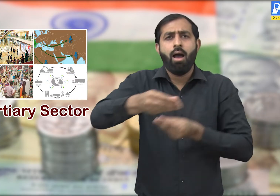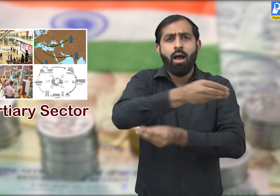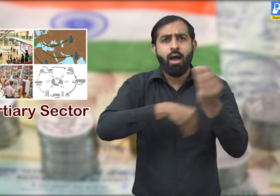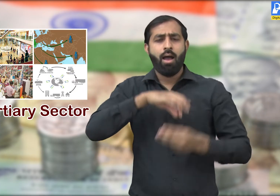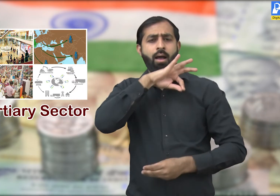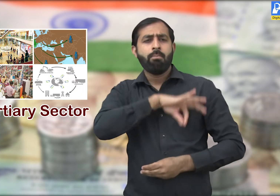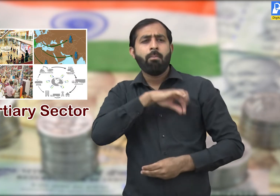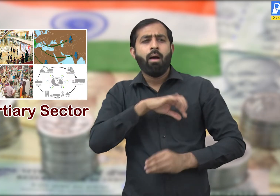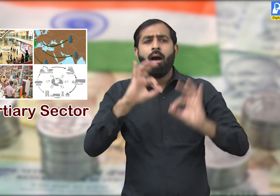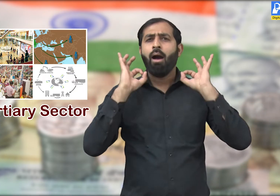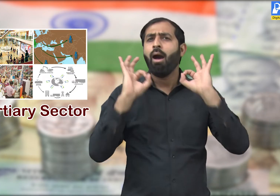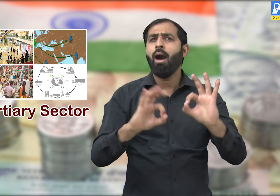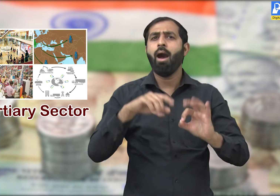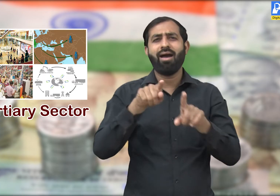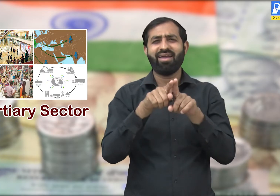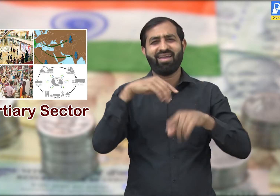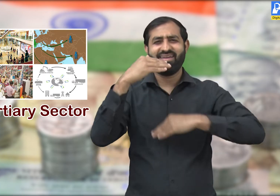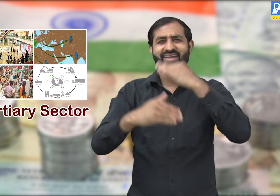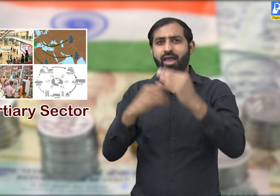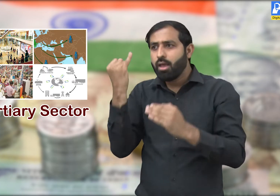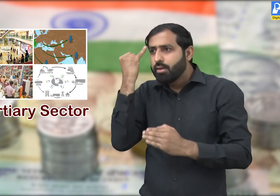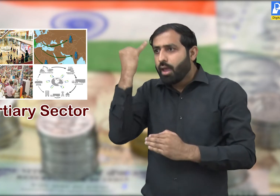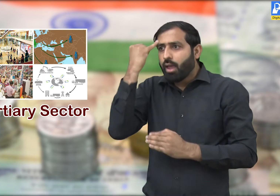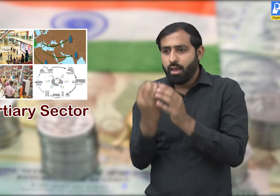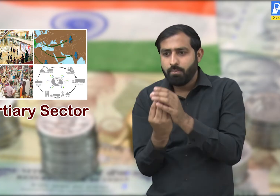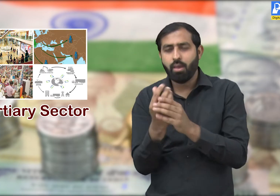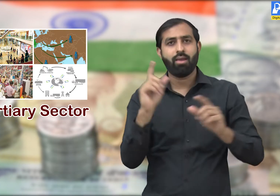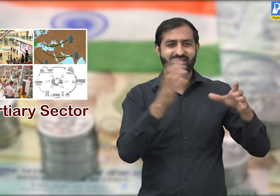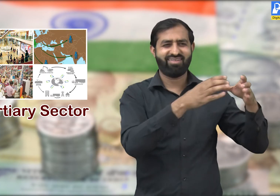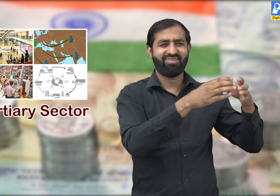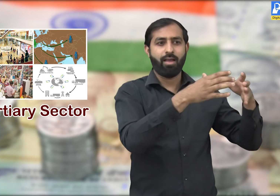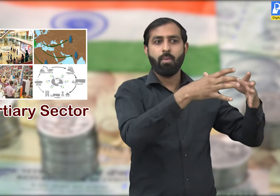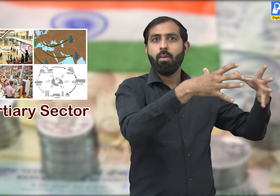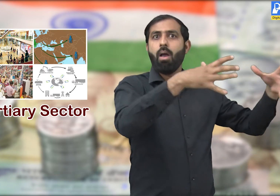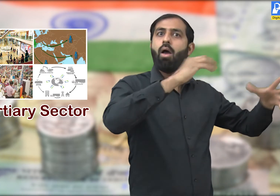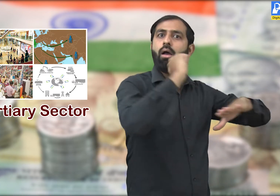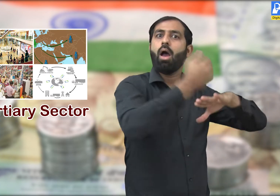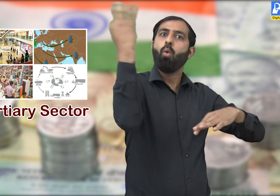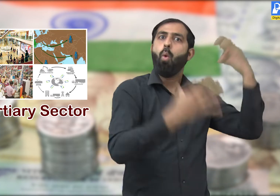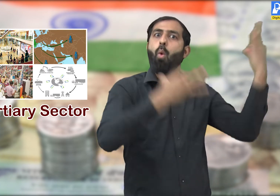involved as each chain earns some profit or a salary for their role in the chain.